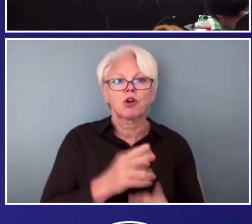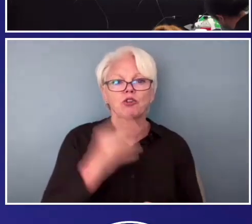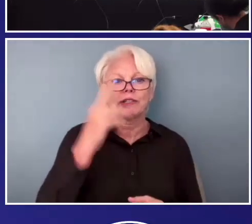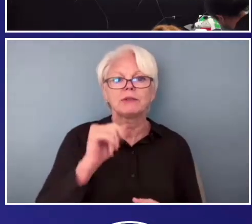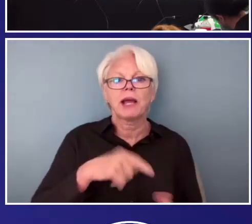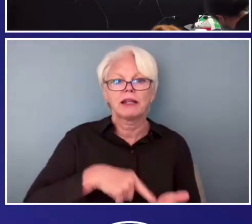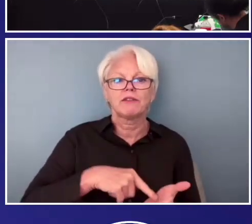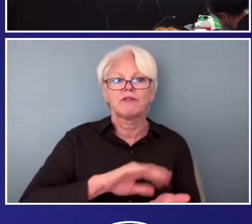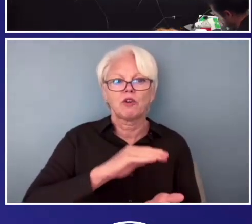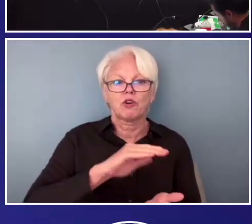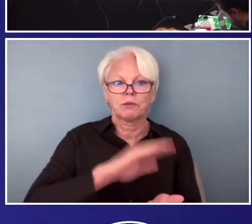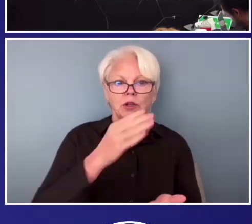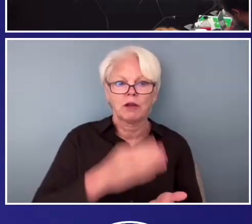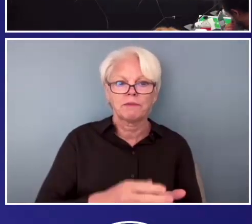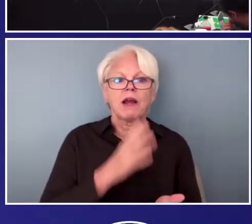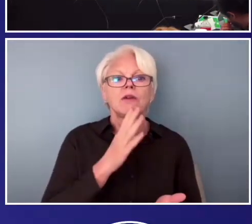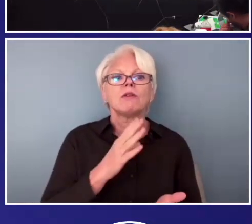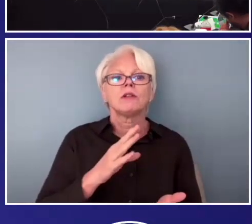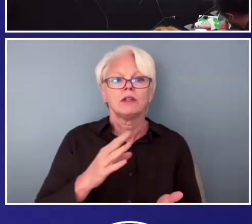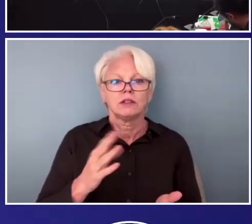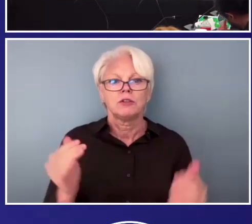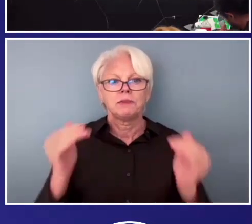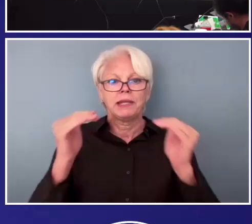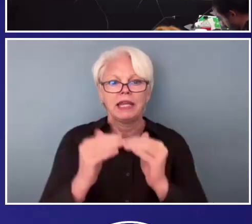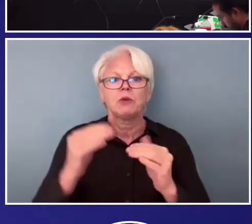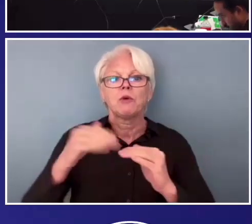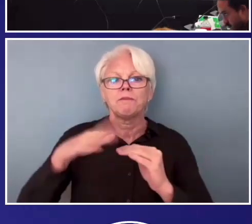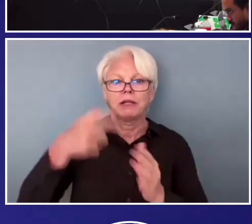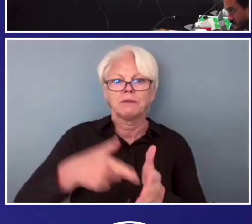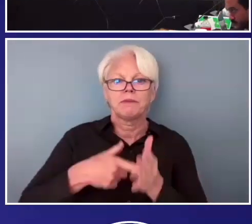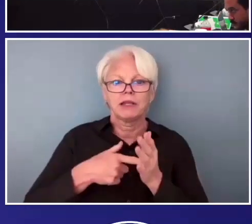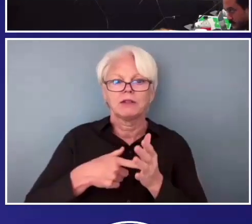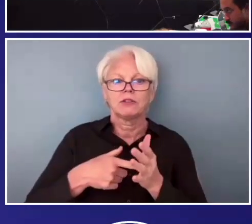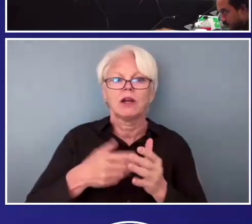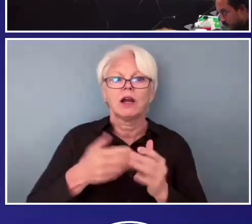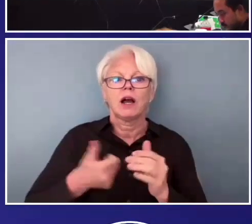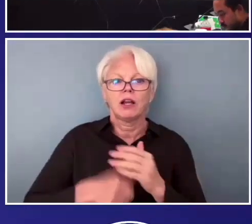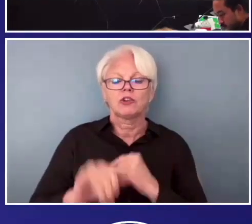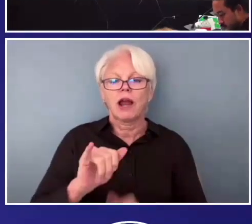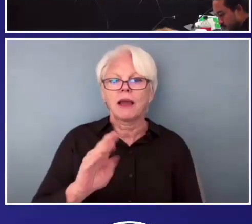minimum payment required under the IBR Plan, except if this amount is less than